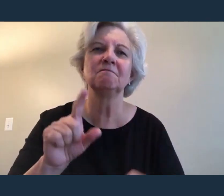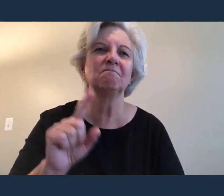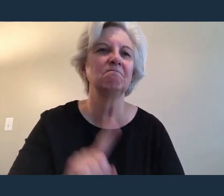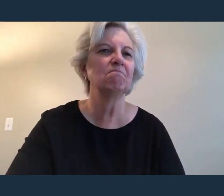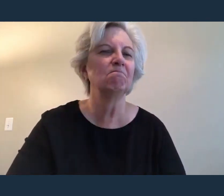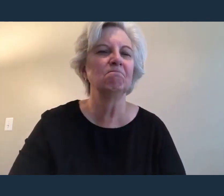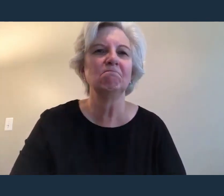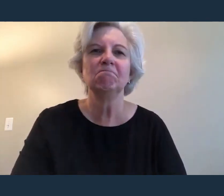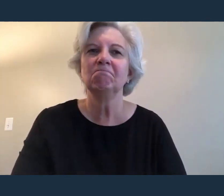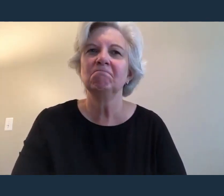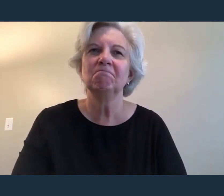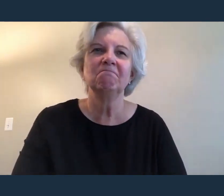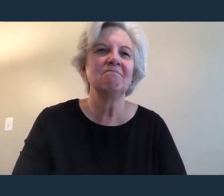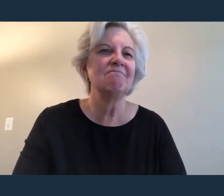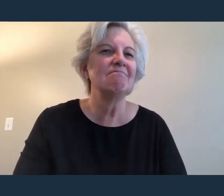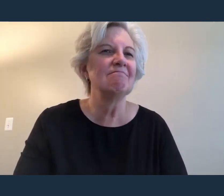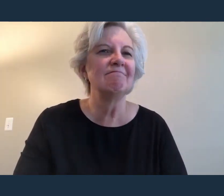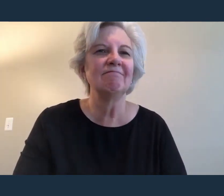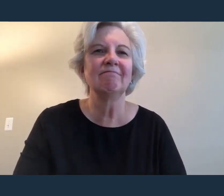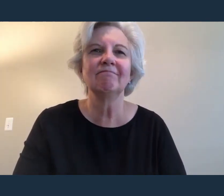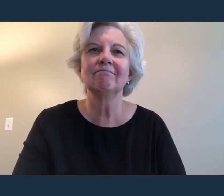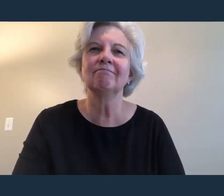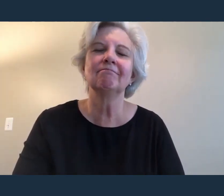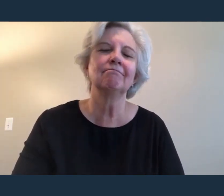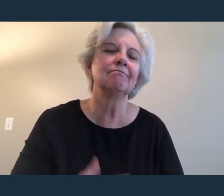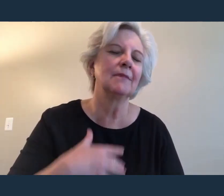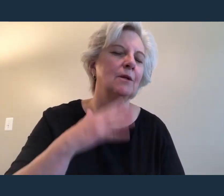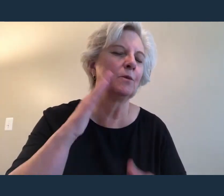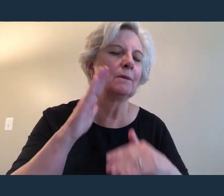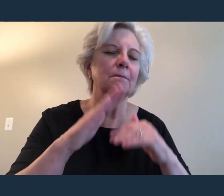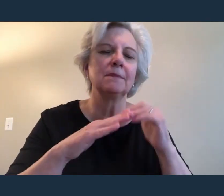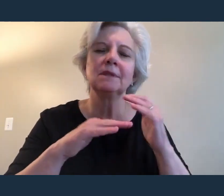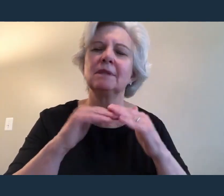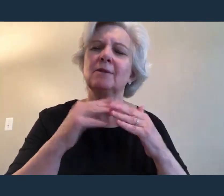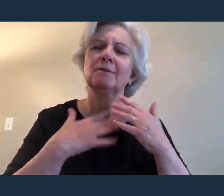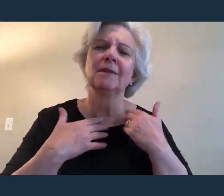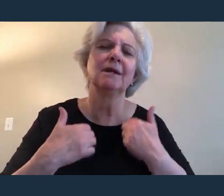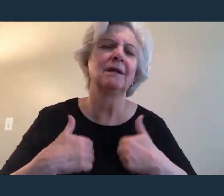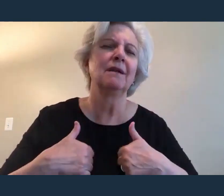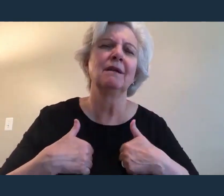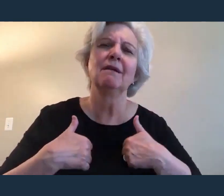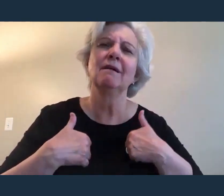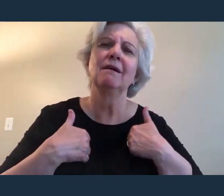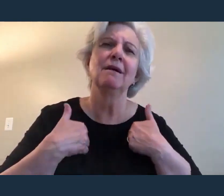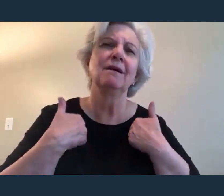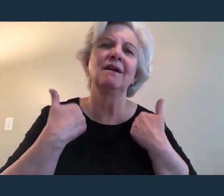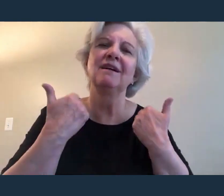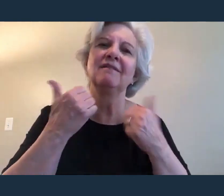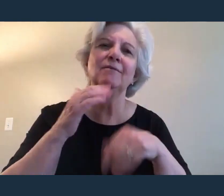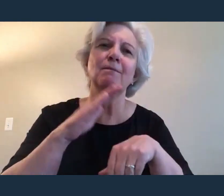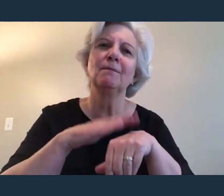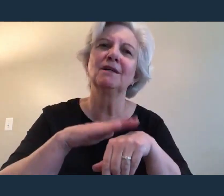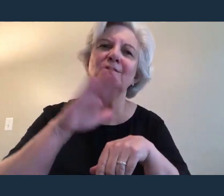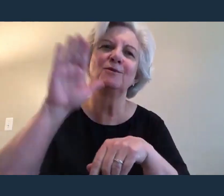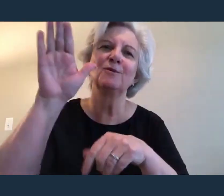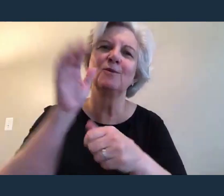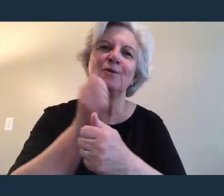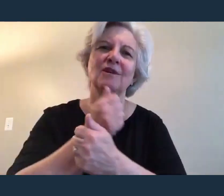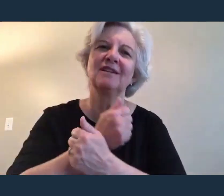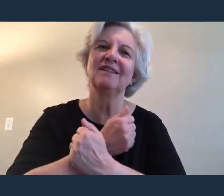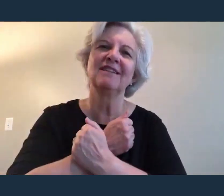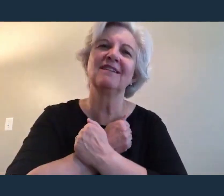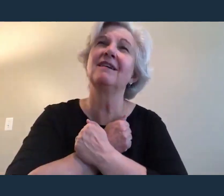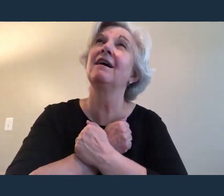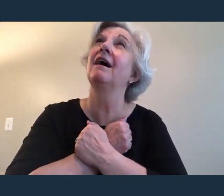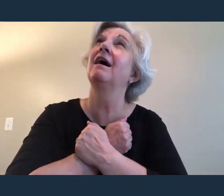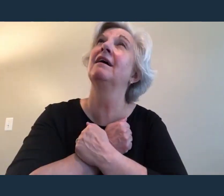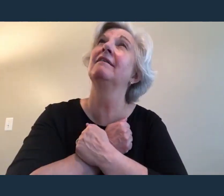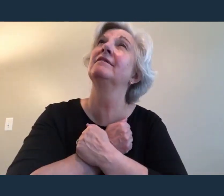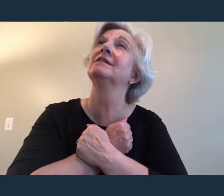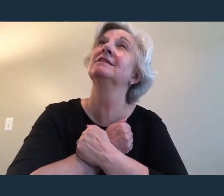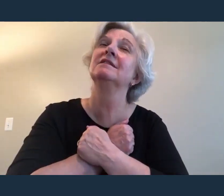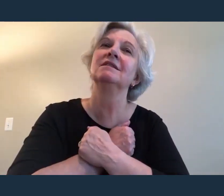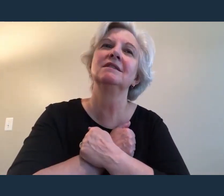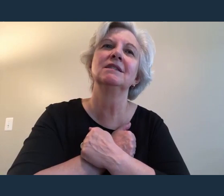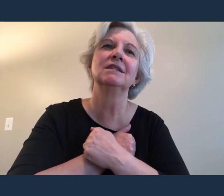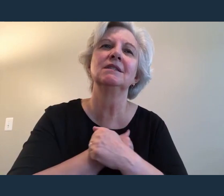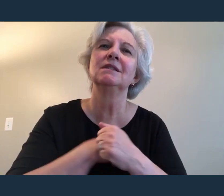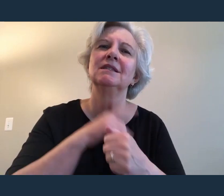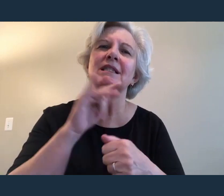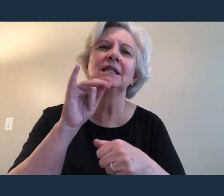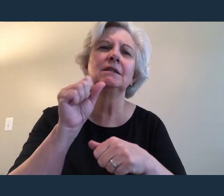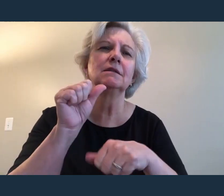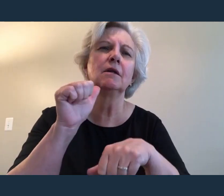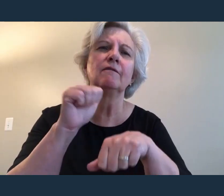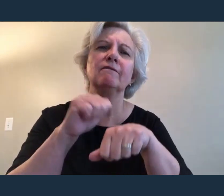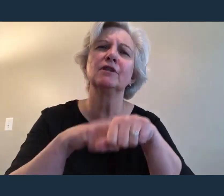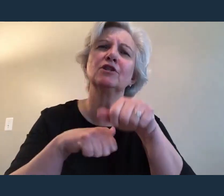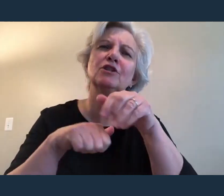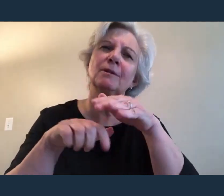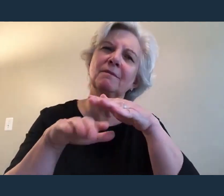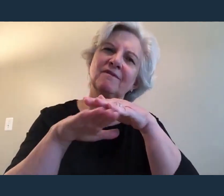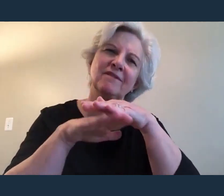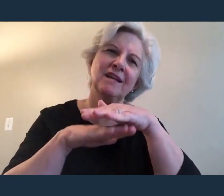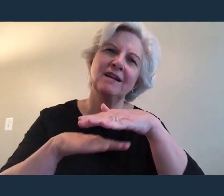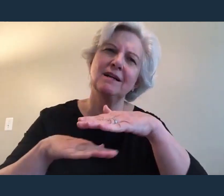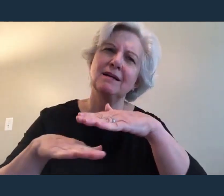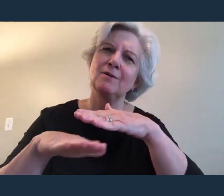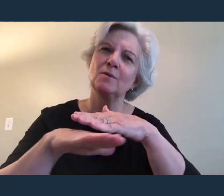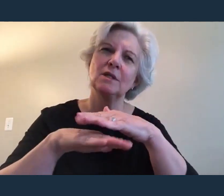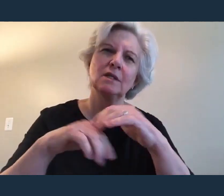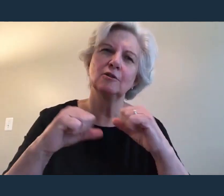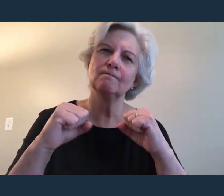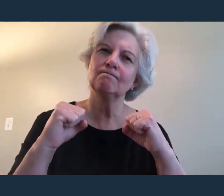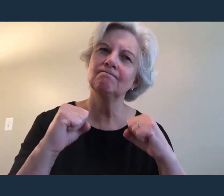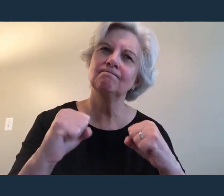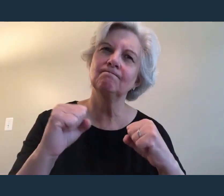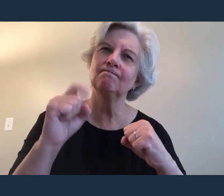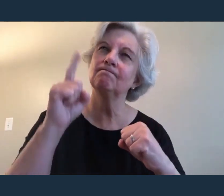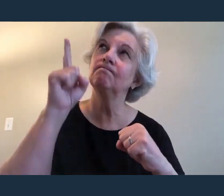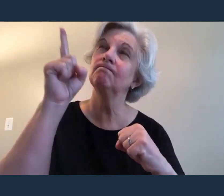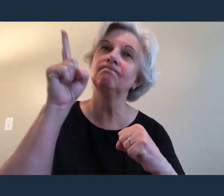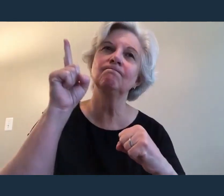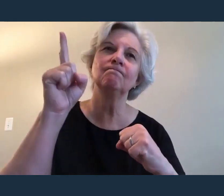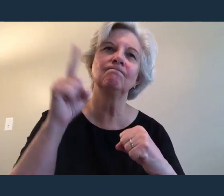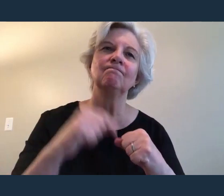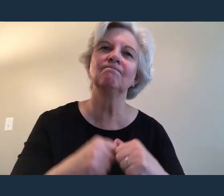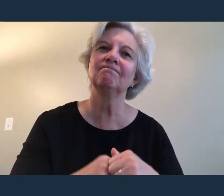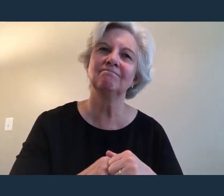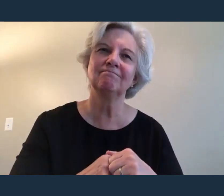I will build my life upon Your love It is a firm foundation